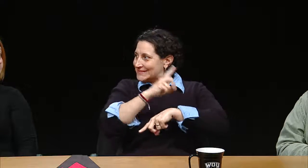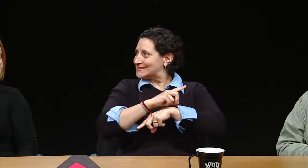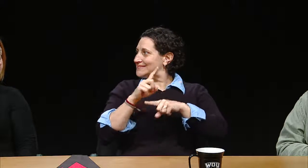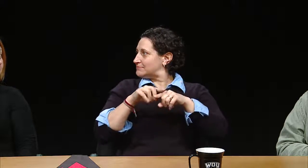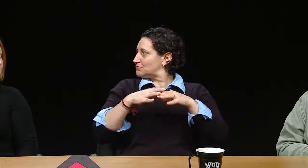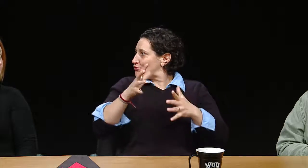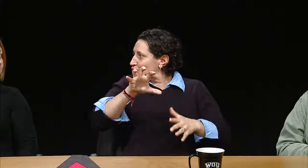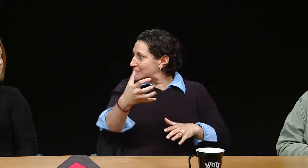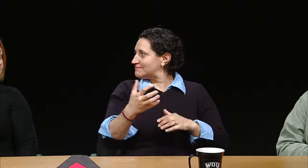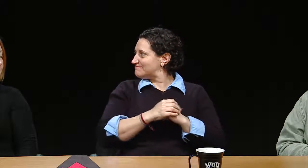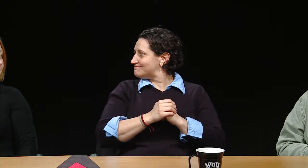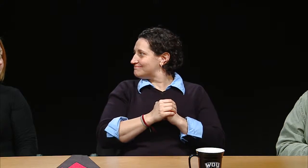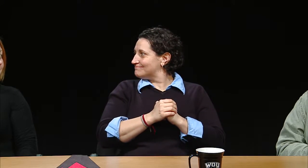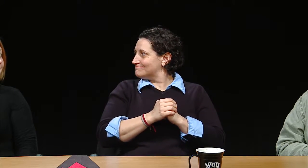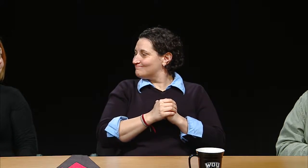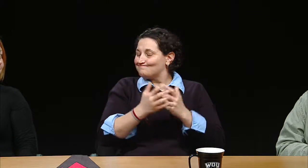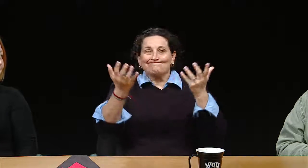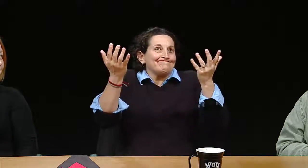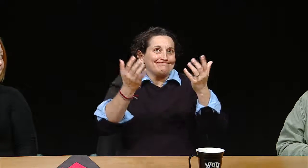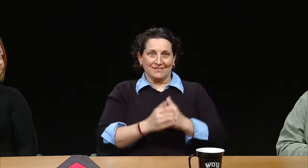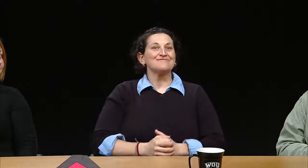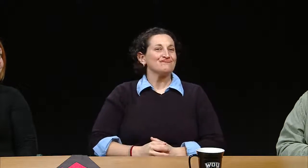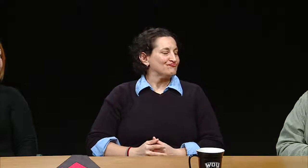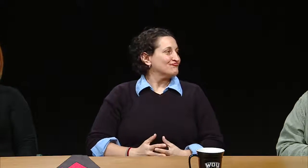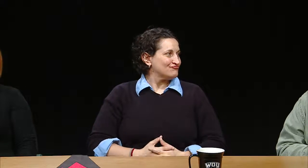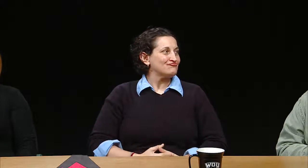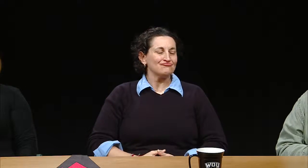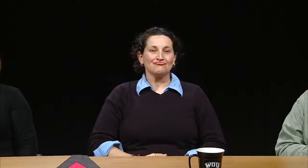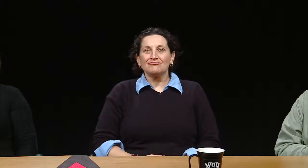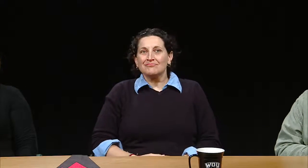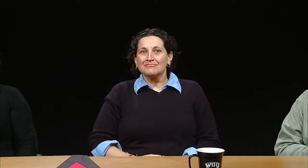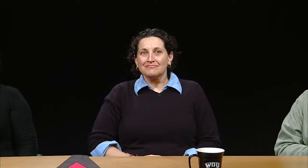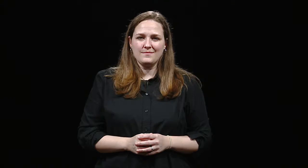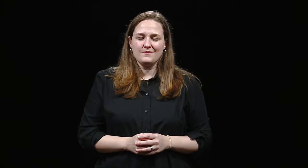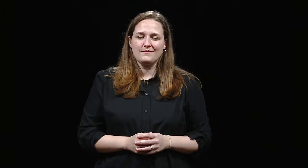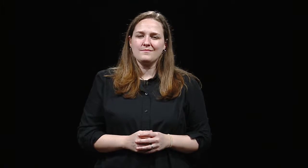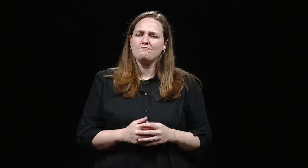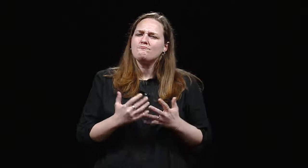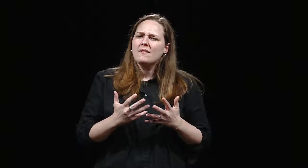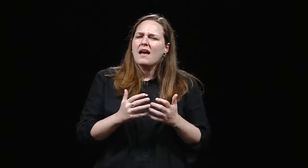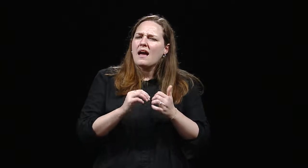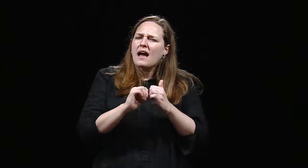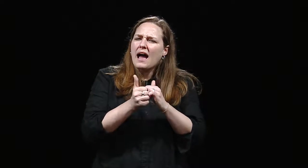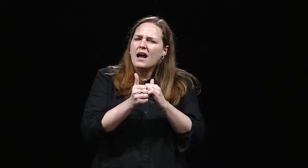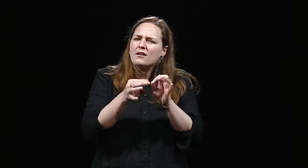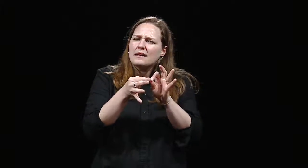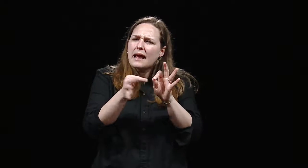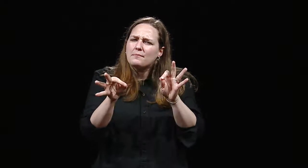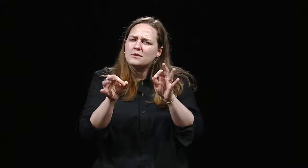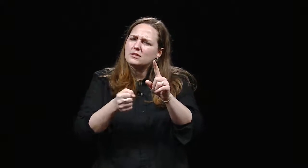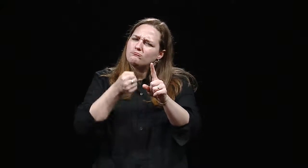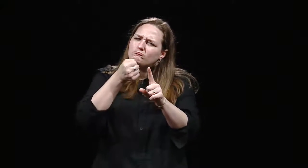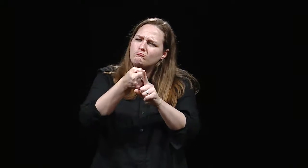As I mentioned before, my first captioned -- the first video that I ever captioned that I can remember was that psychology video